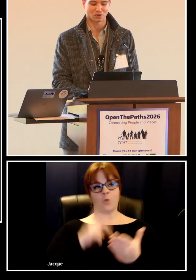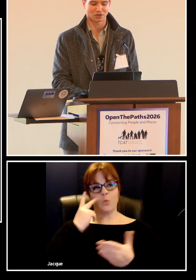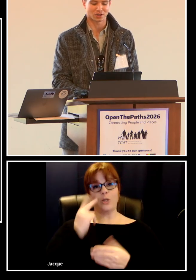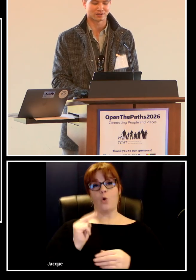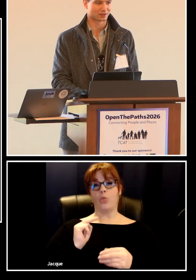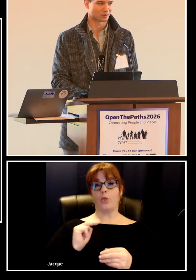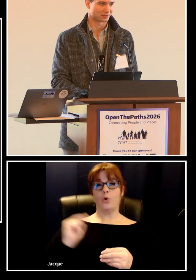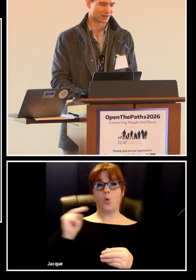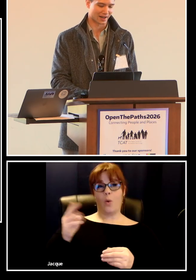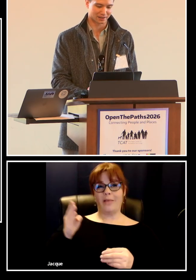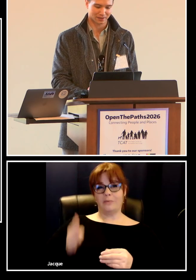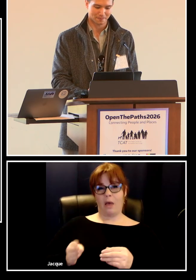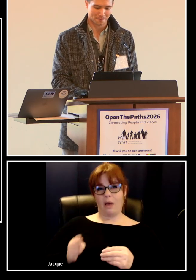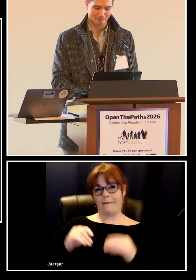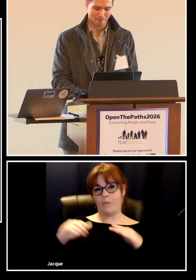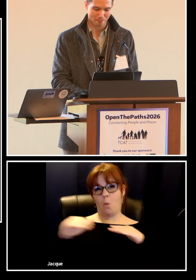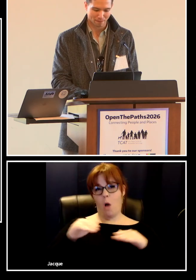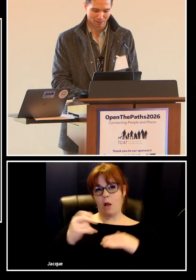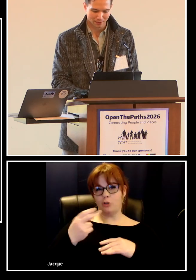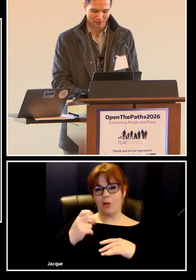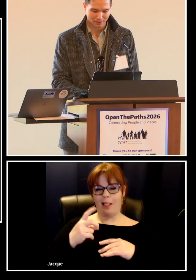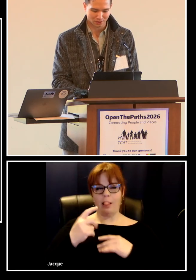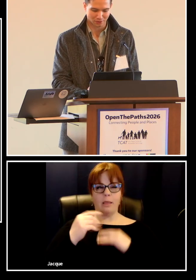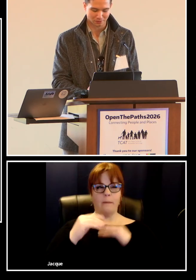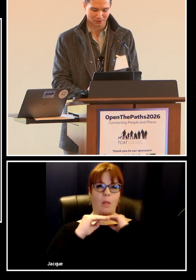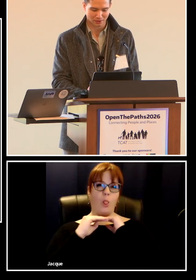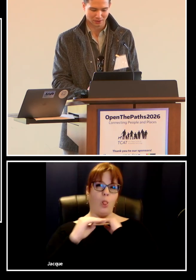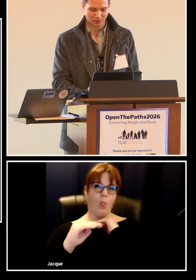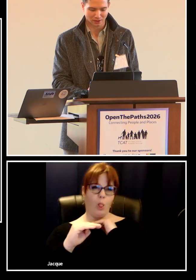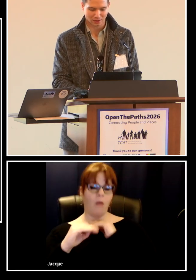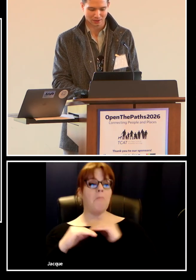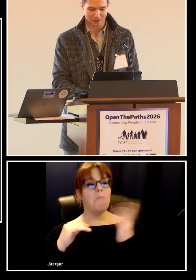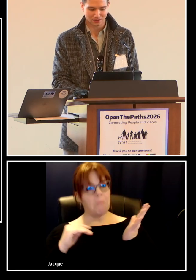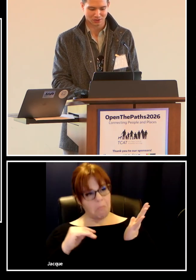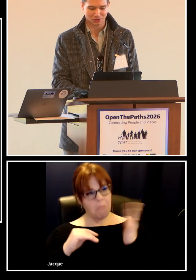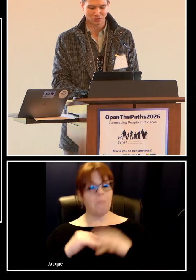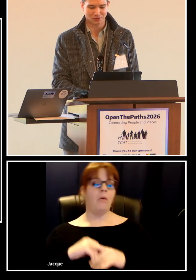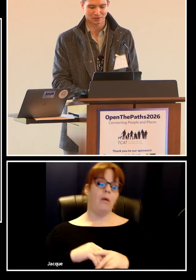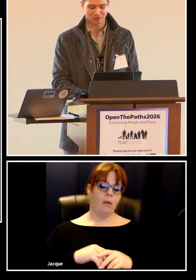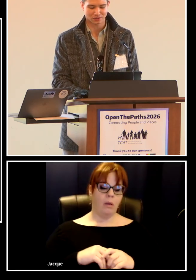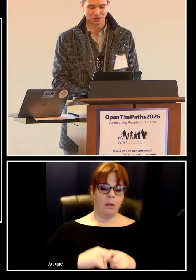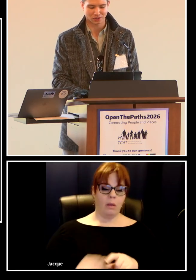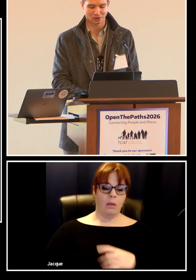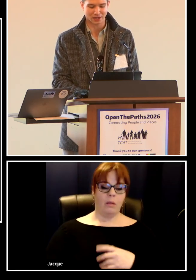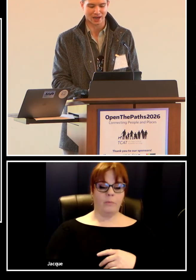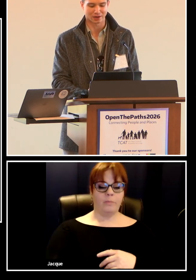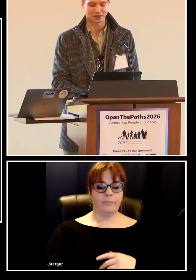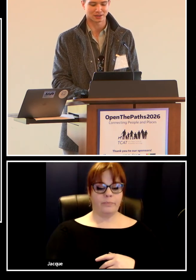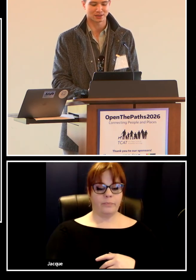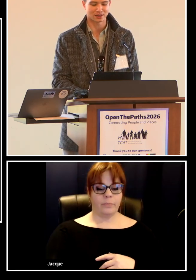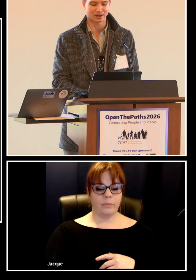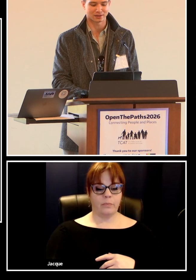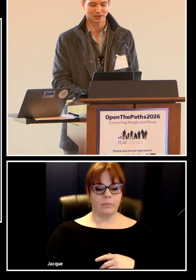walkshed is a little bit flat. So, just using just visually looking at it, we can see that instead